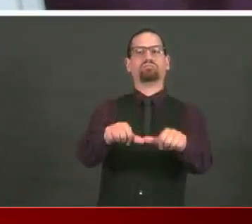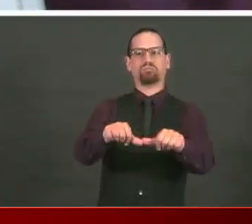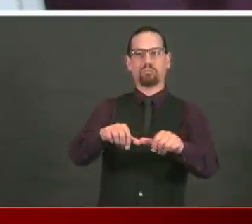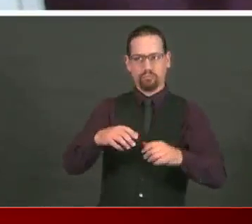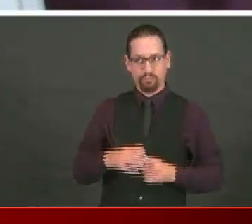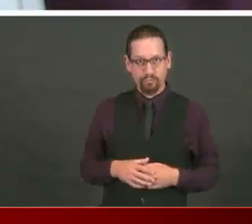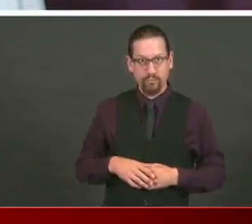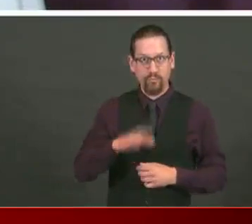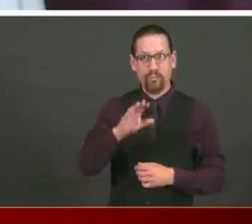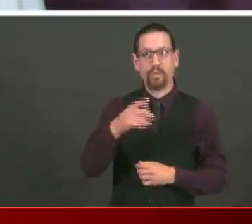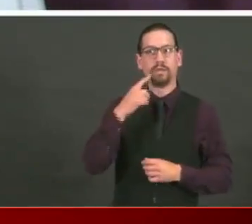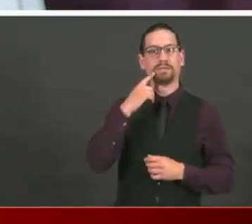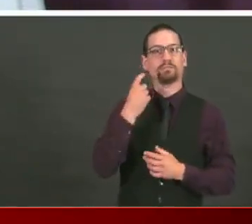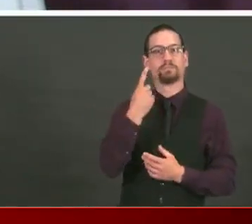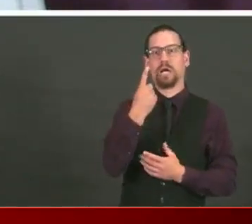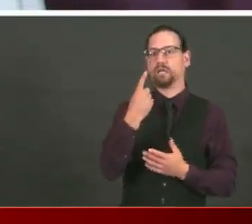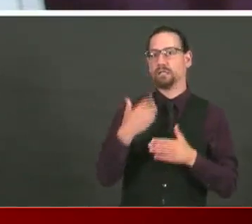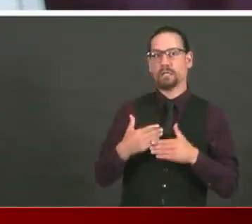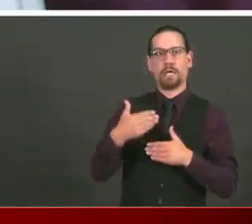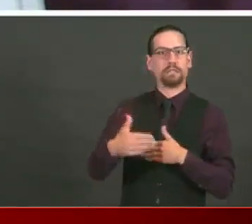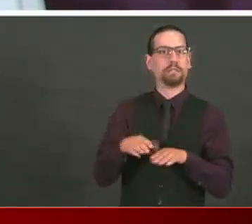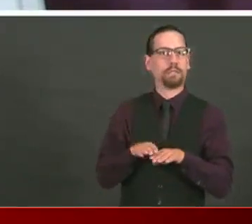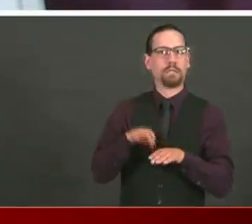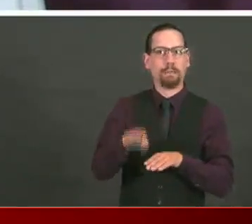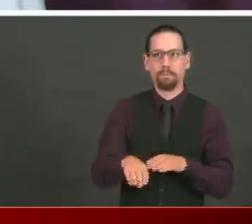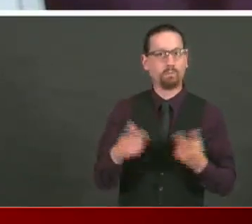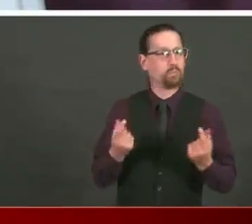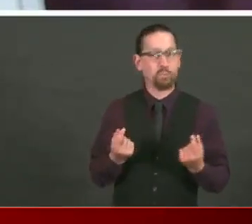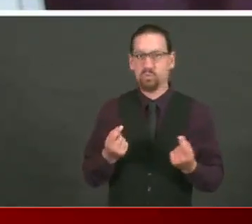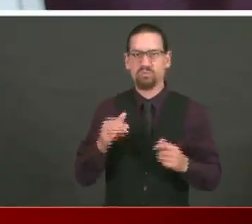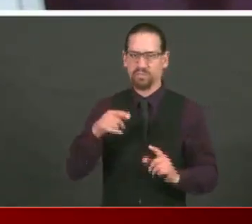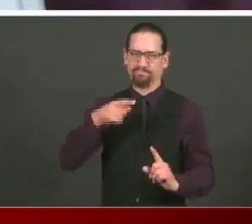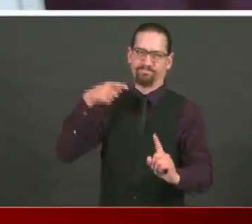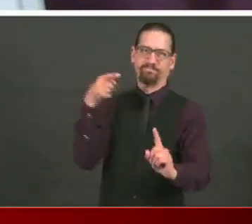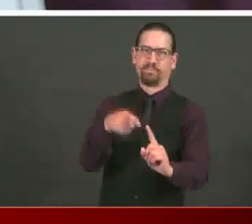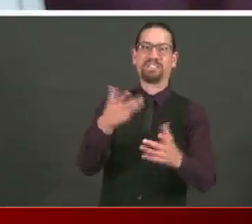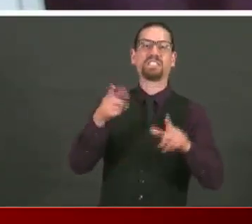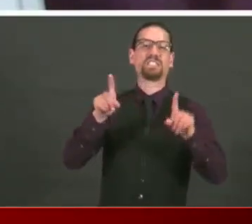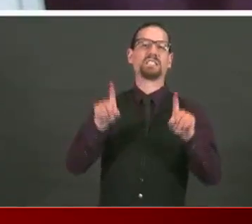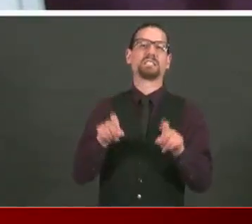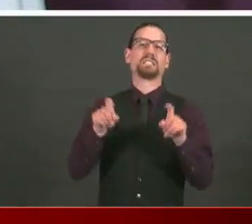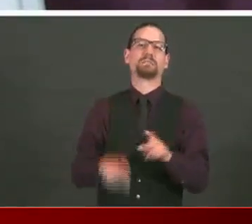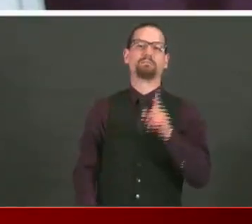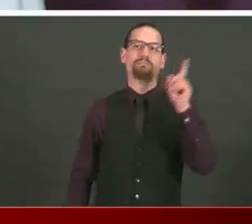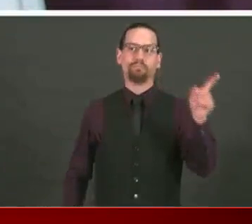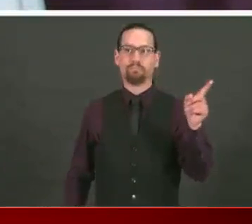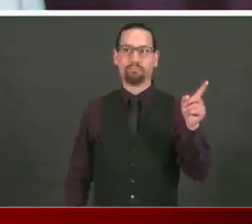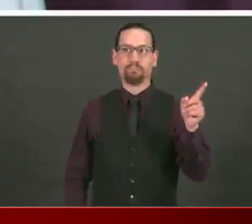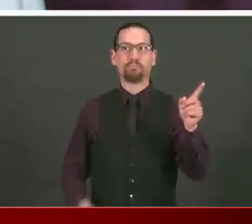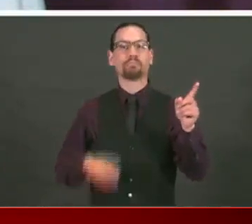STEP WE ARE TAKING AROUND TESTING TO PUT TESTING INTO THE